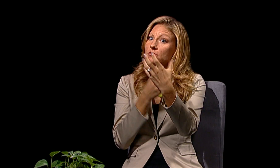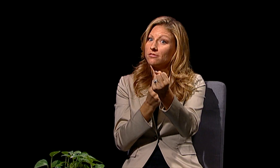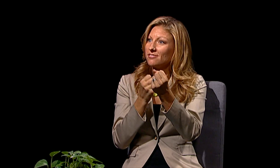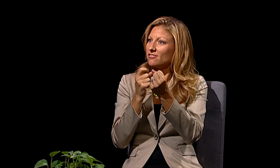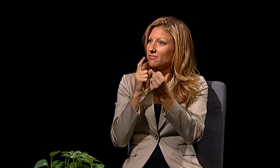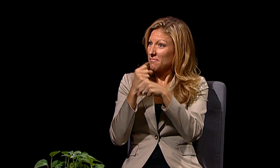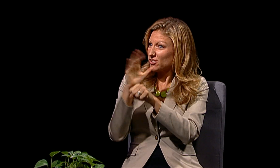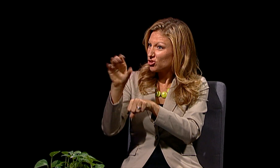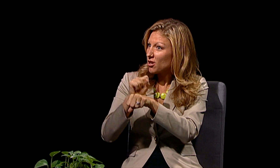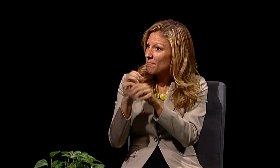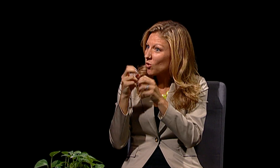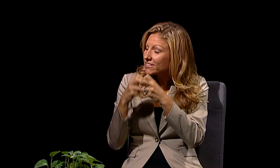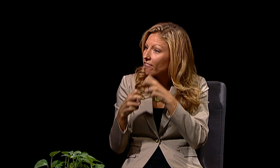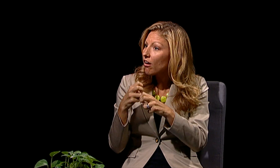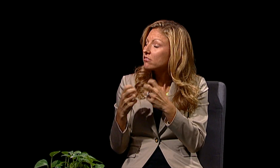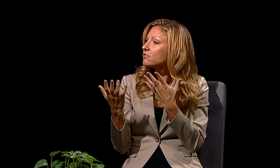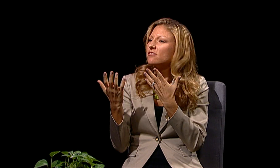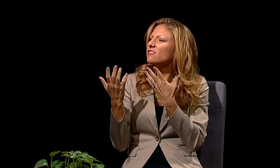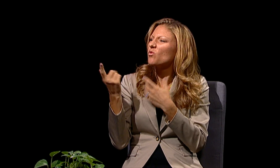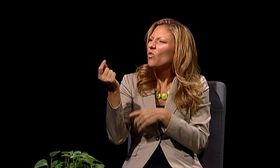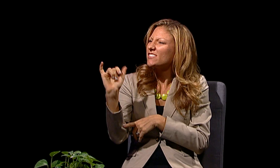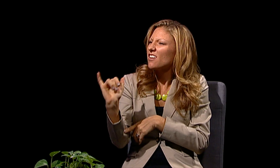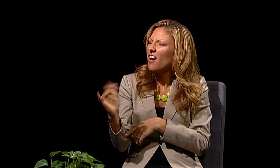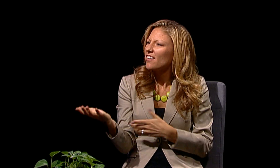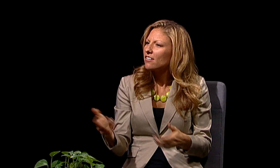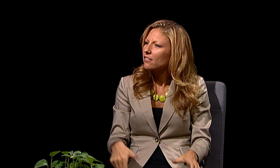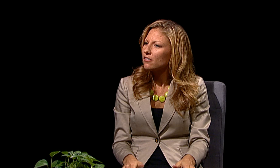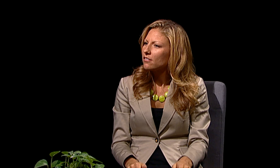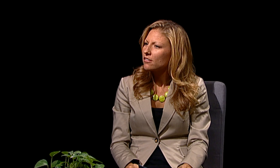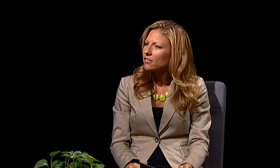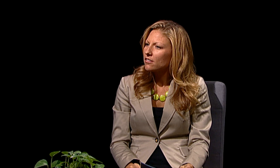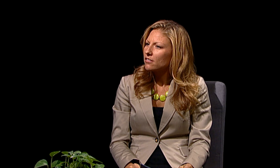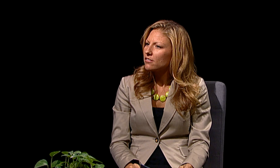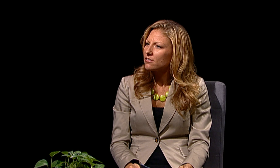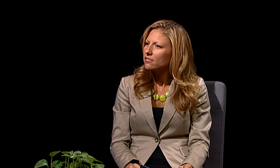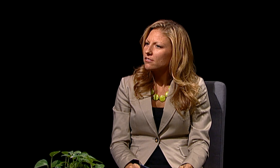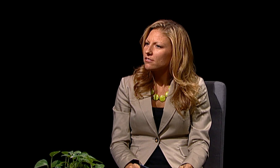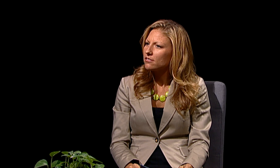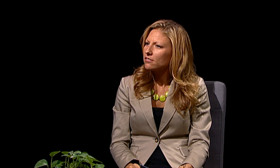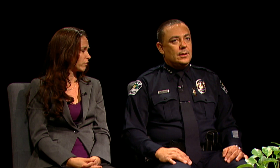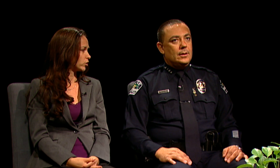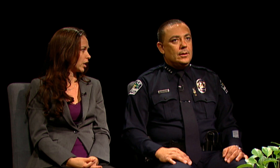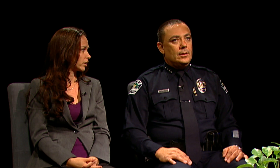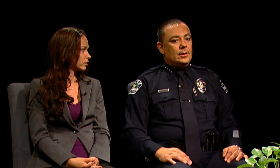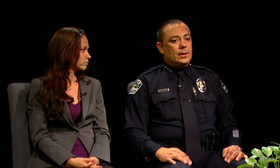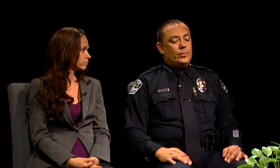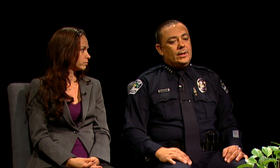THE PUBLIC DISTRUST THAT DOES OCCUR, DOES THAT MAKE YOUR JOB MORE DIFFICULT? AND WHAT WOULD THAT FEEL LIKE?